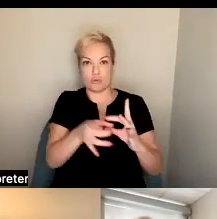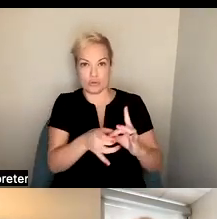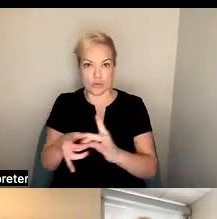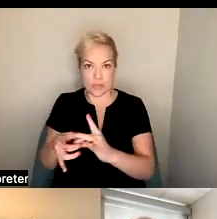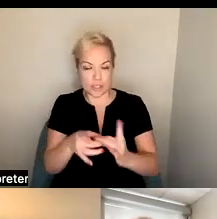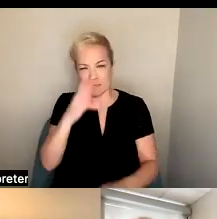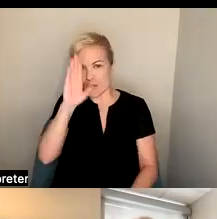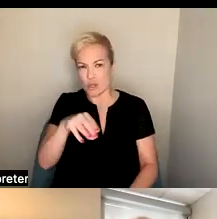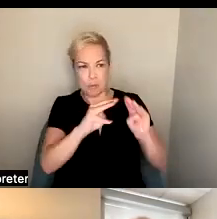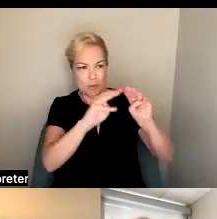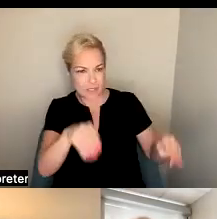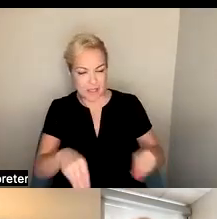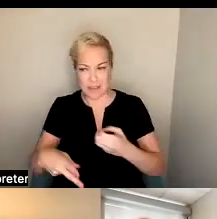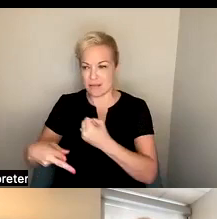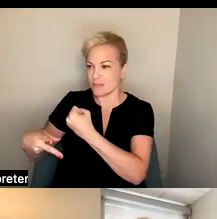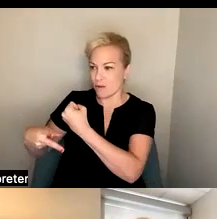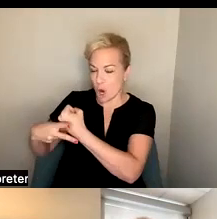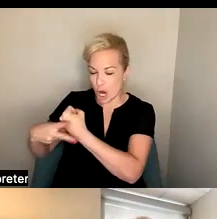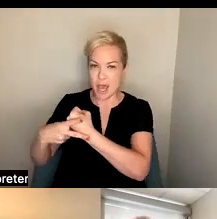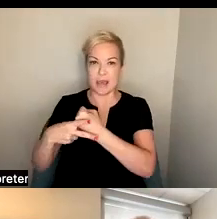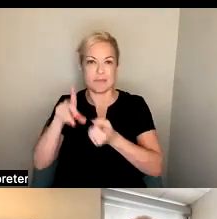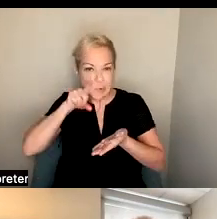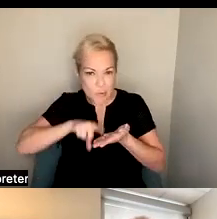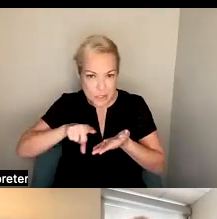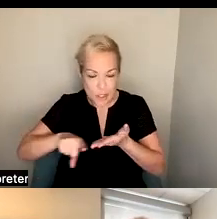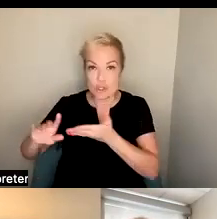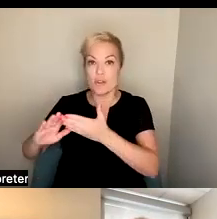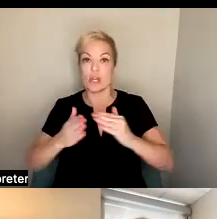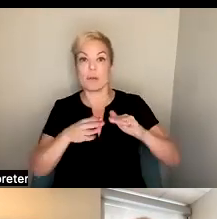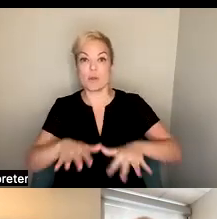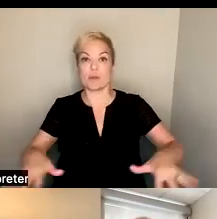and Indigenous communities can come together and start to renew this relationship and restore the